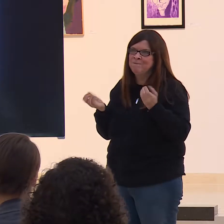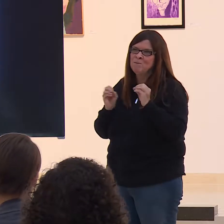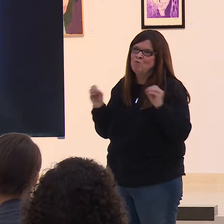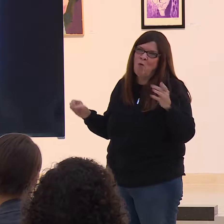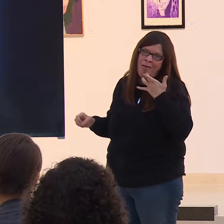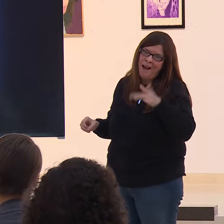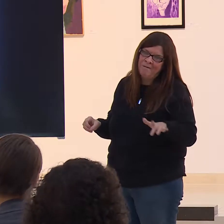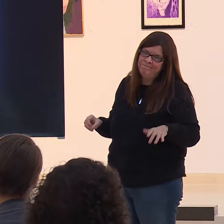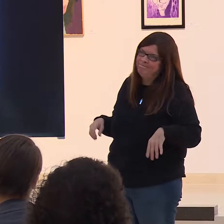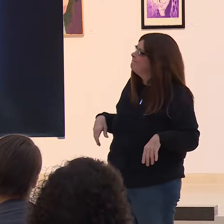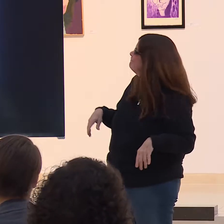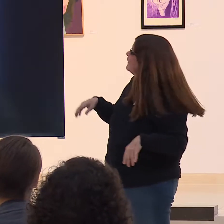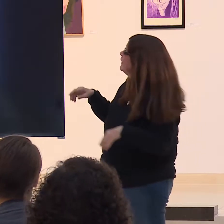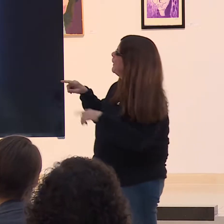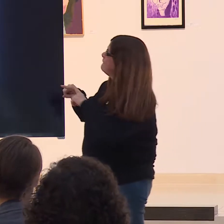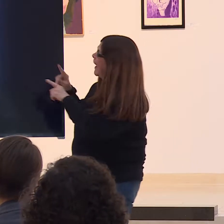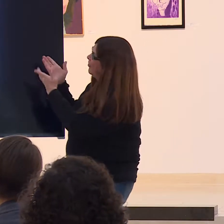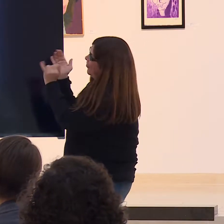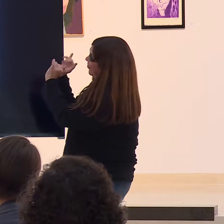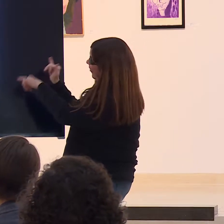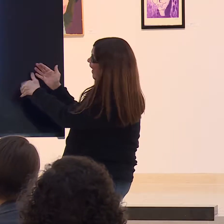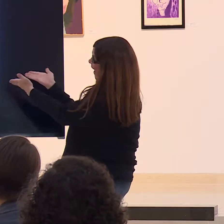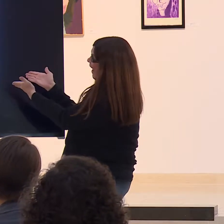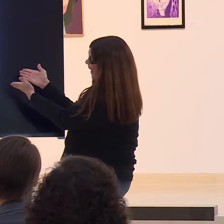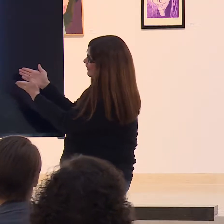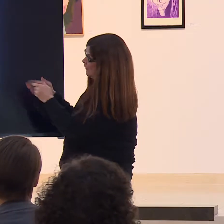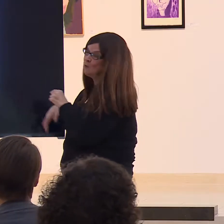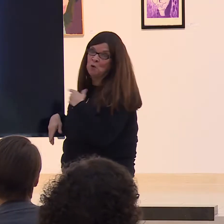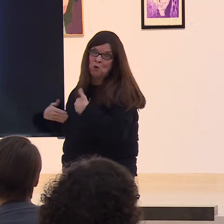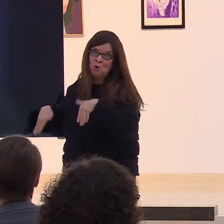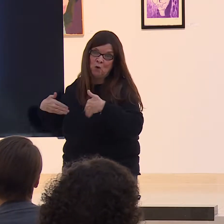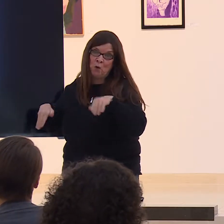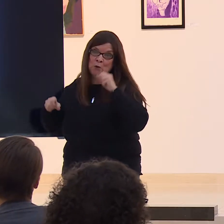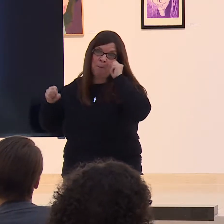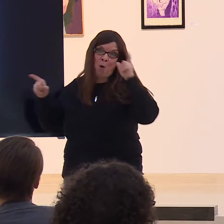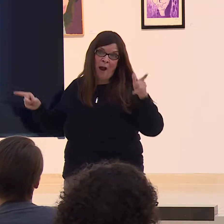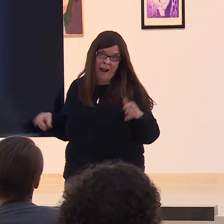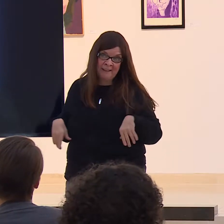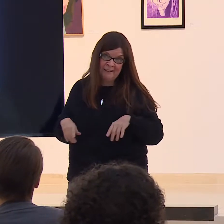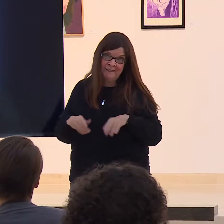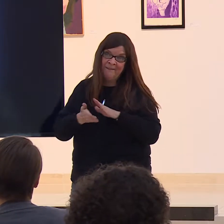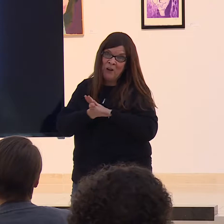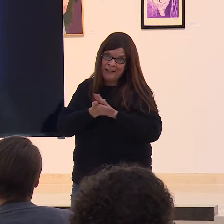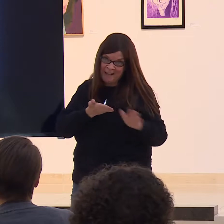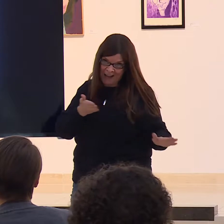but no luck, unfortunately. But it was there, and that was a surprise to me.